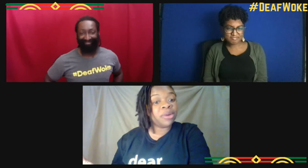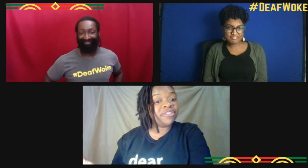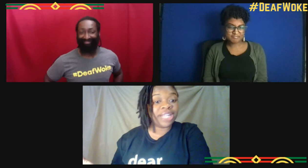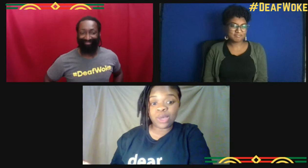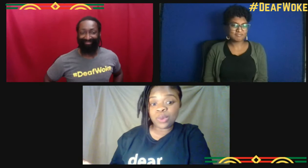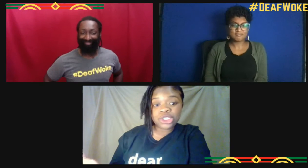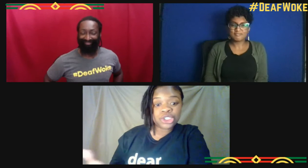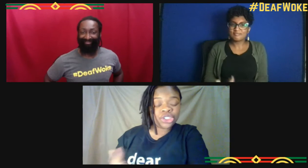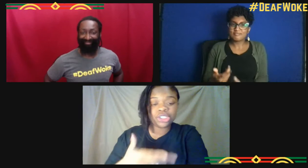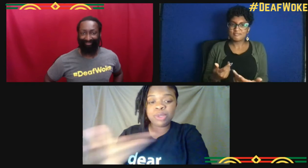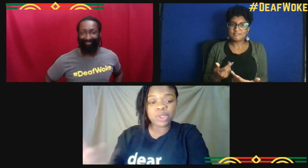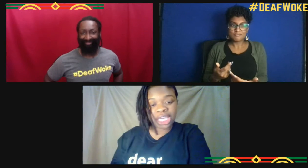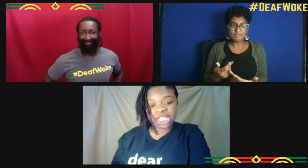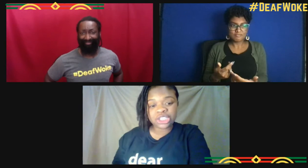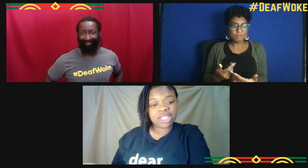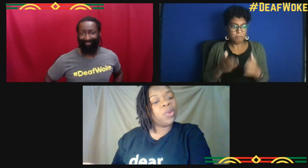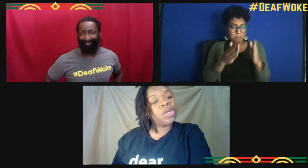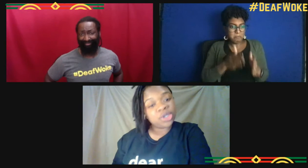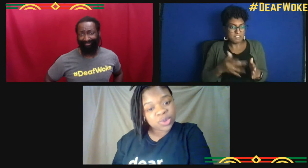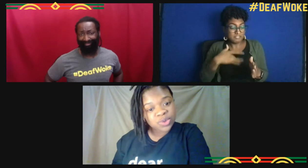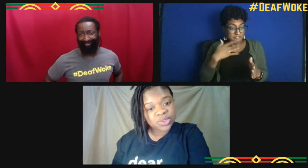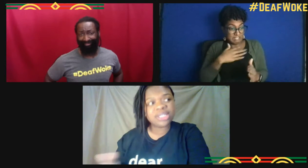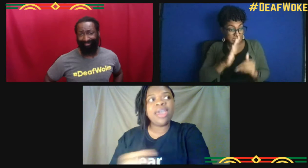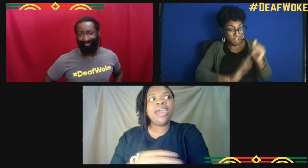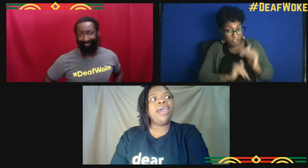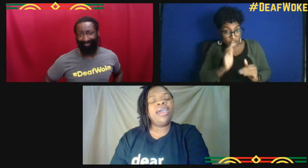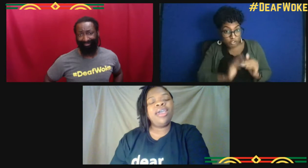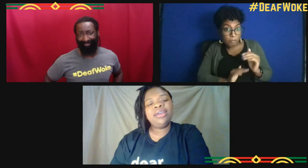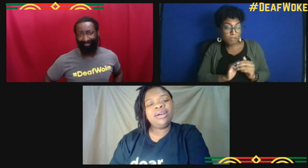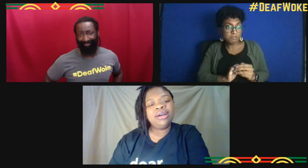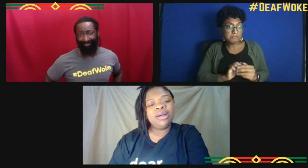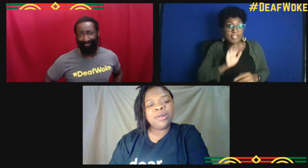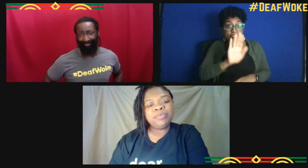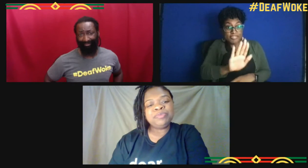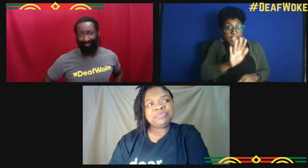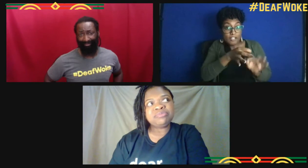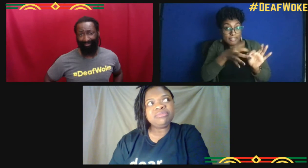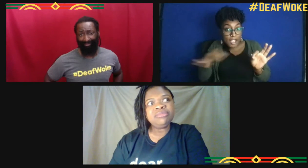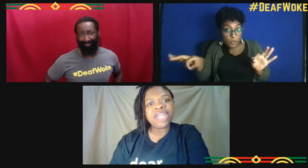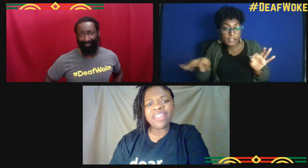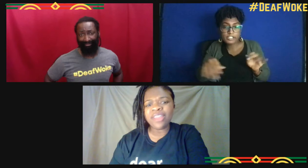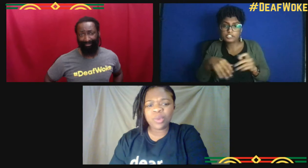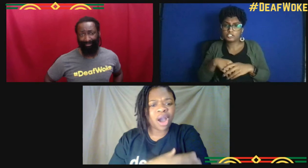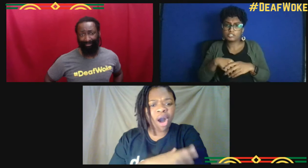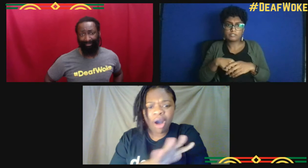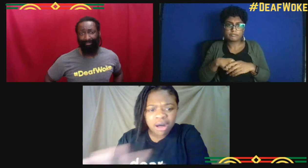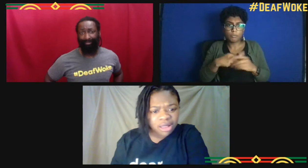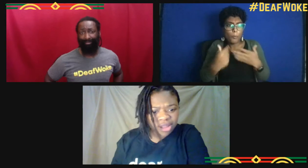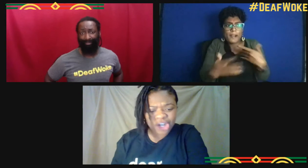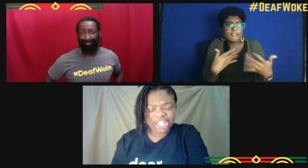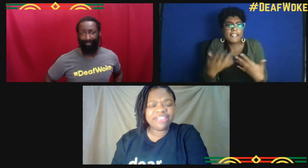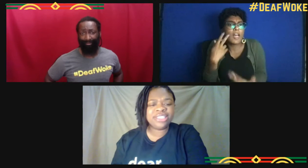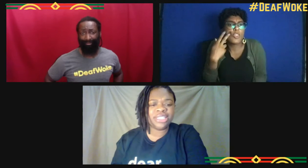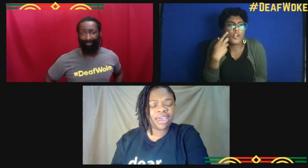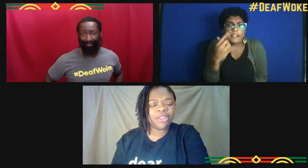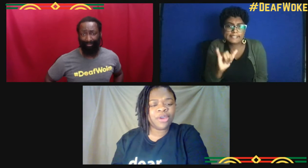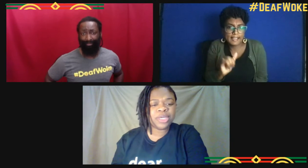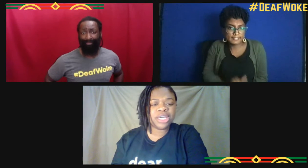form of language communication they wanna use and I think we all are in this together